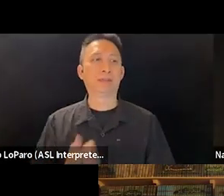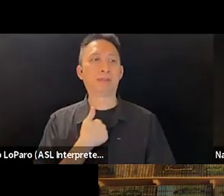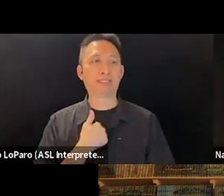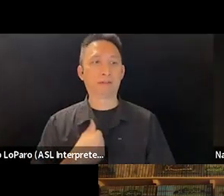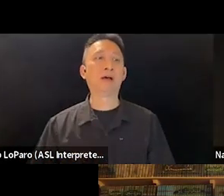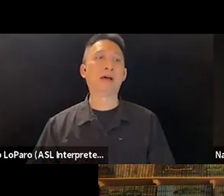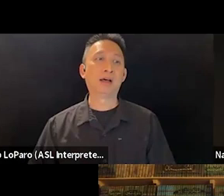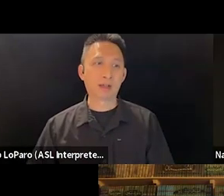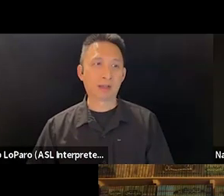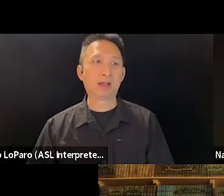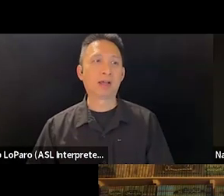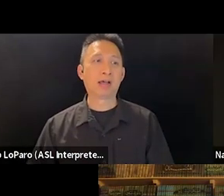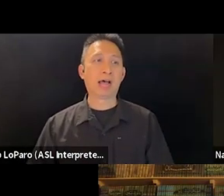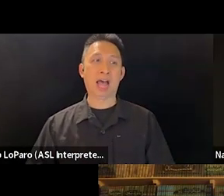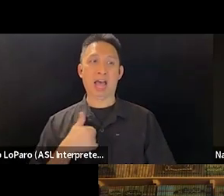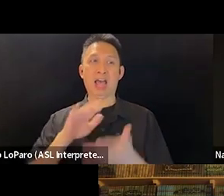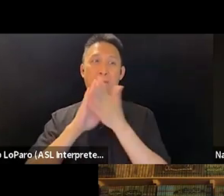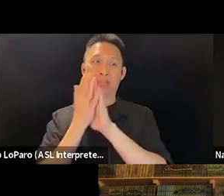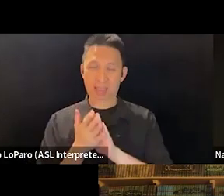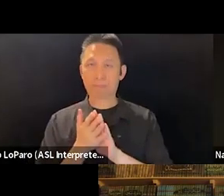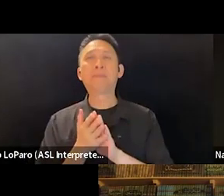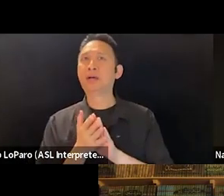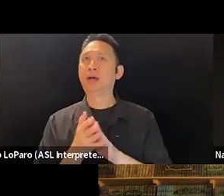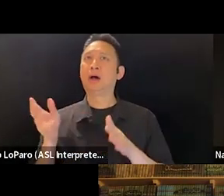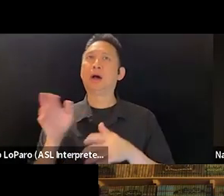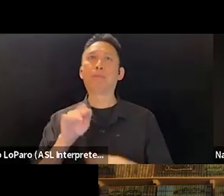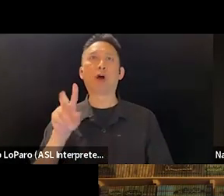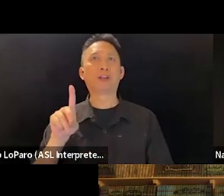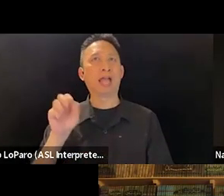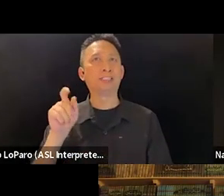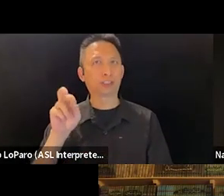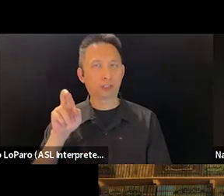with people that refuse to me a lot of projects as producer,